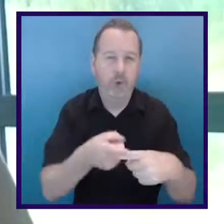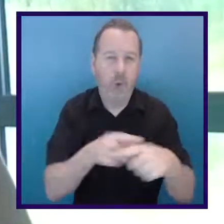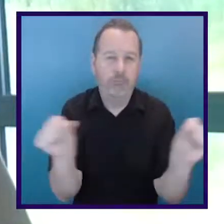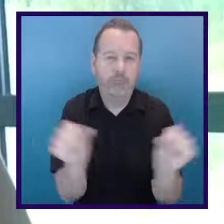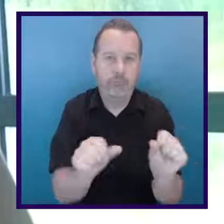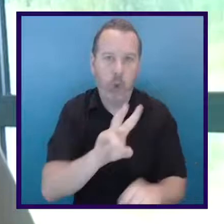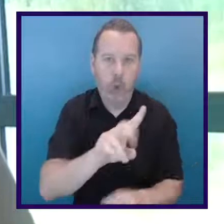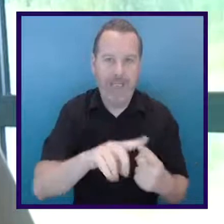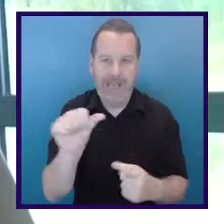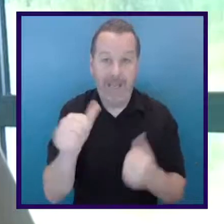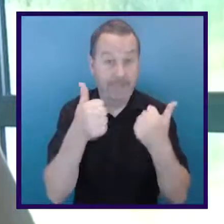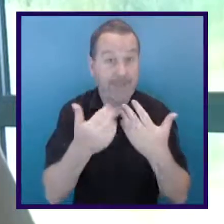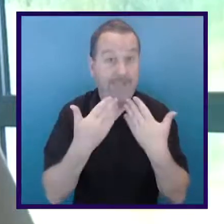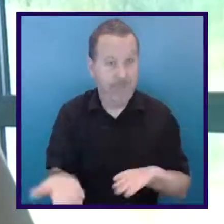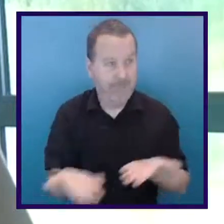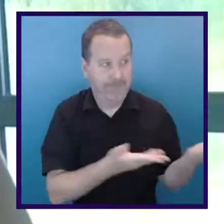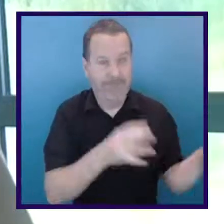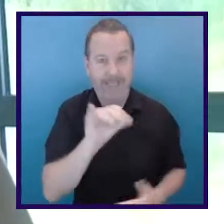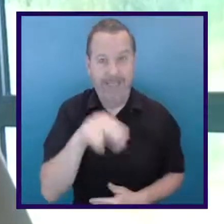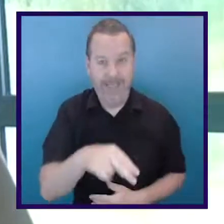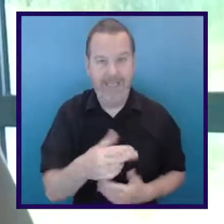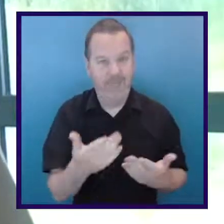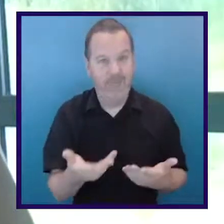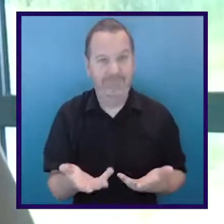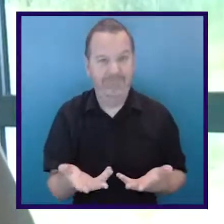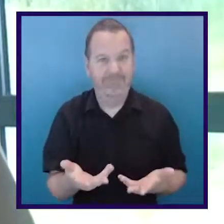So thank you very much, and over to Ian to present the main findings.